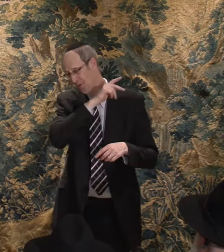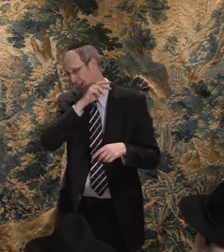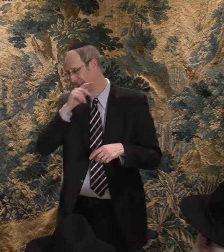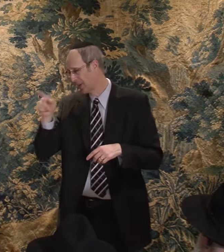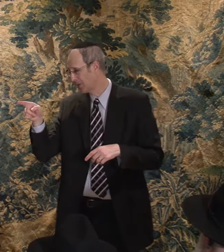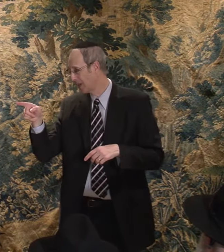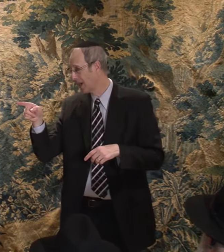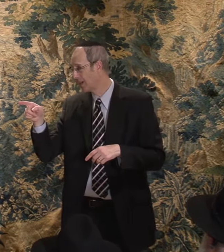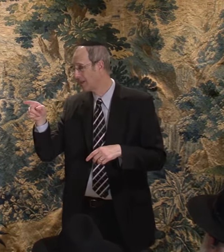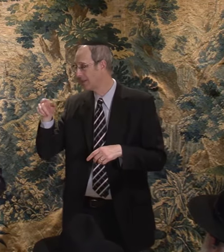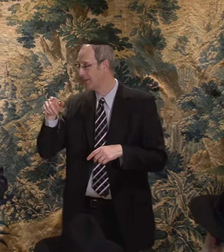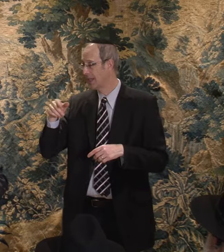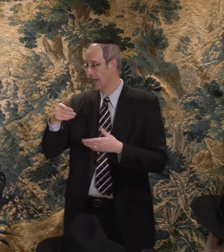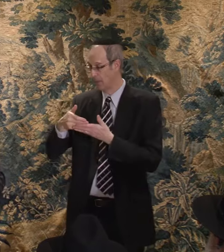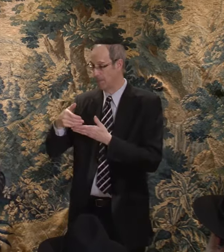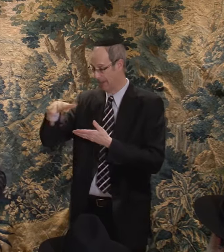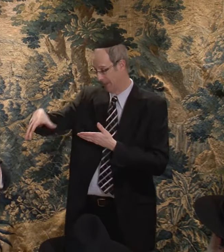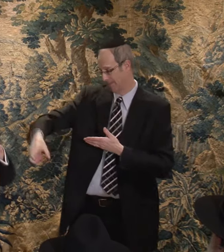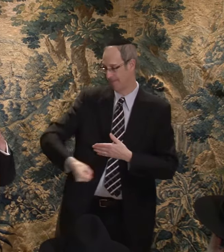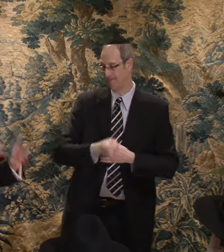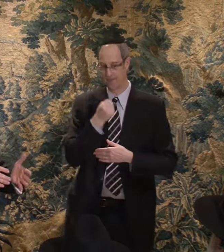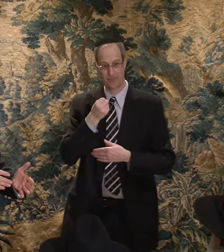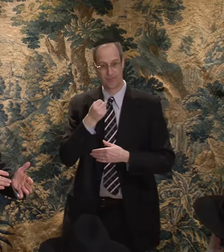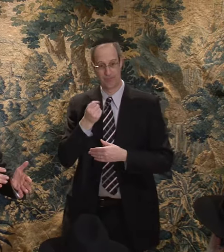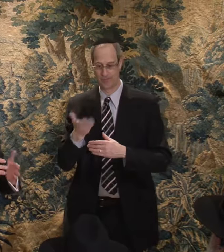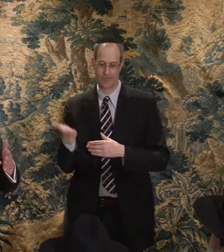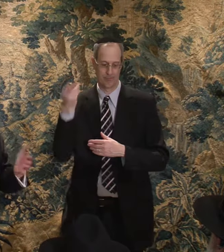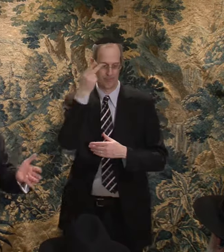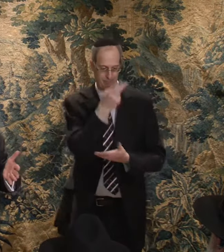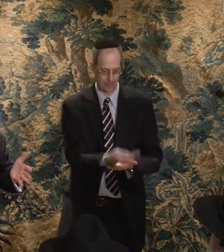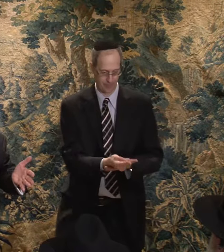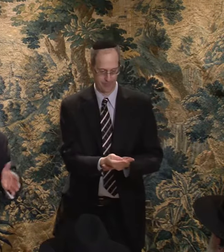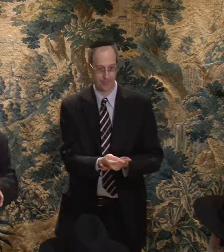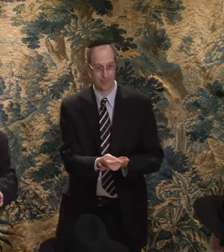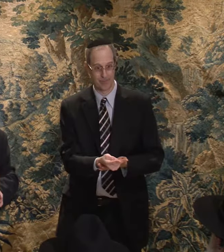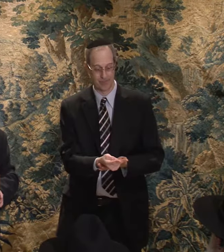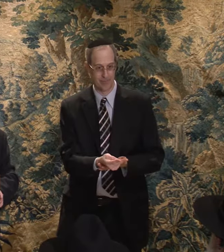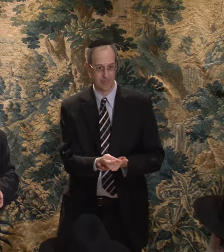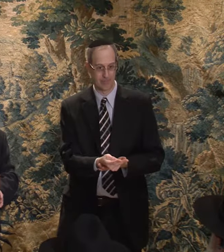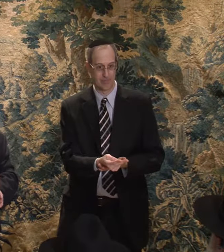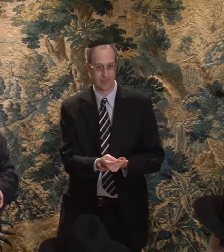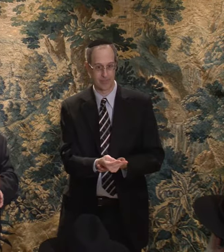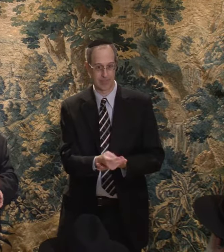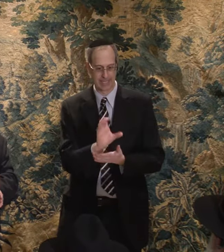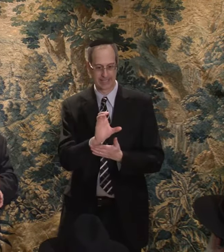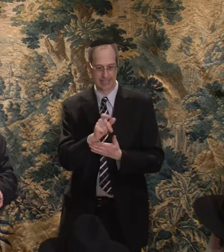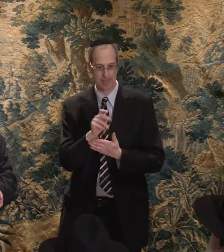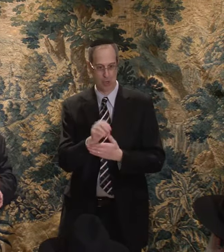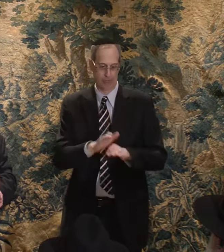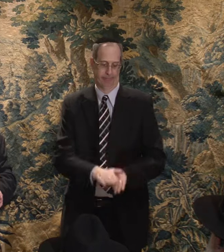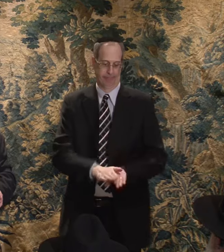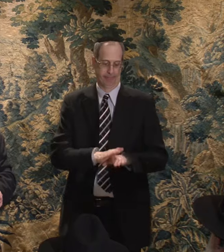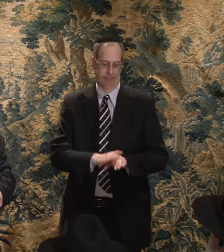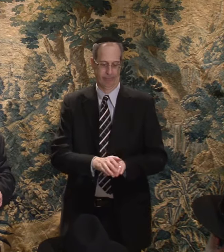Yanks this kid out of the pool lays him down on the couch or in the floor whatever and he does Cipriani saves his life and they called an